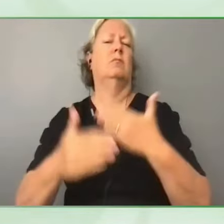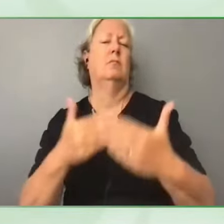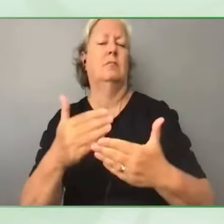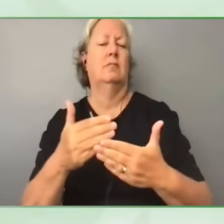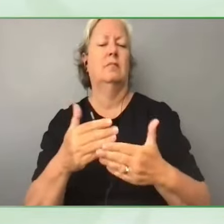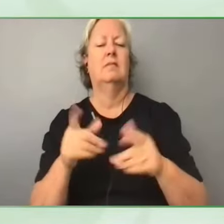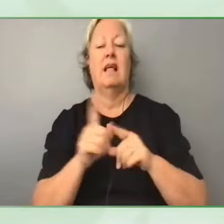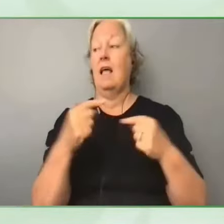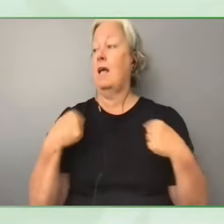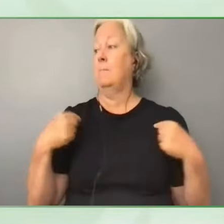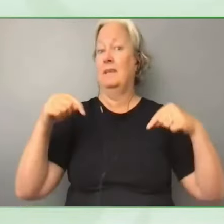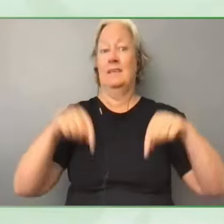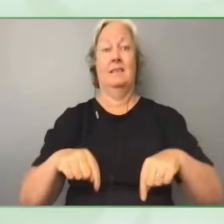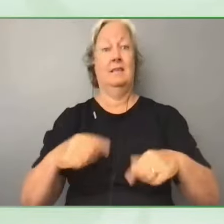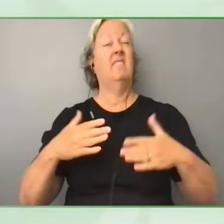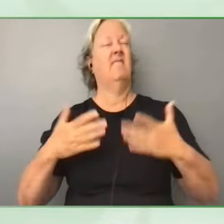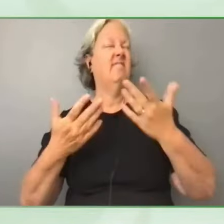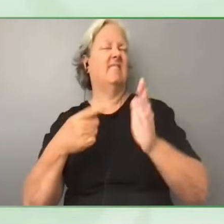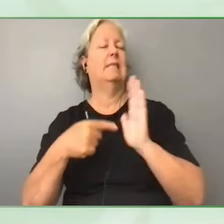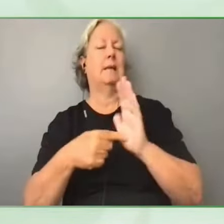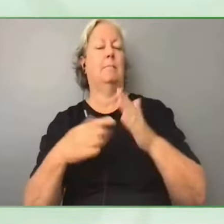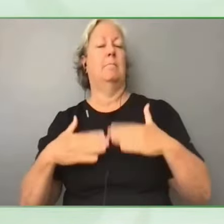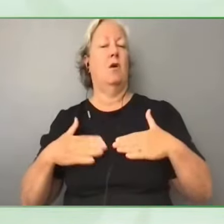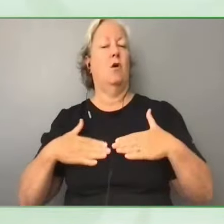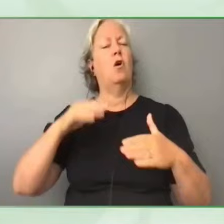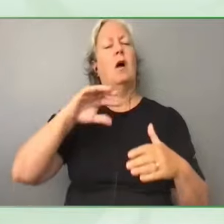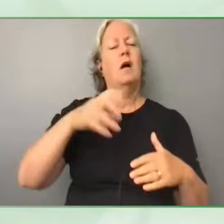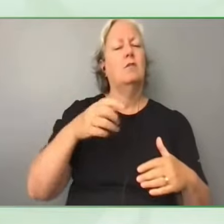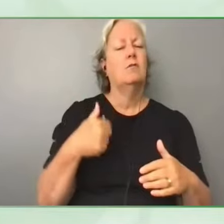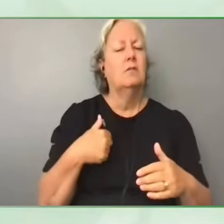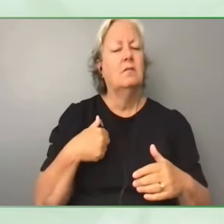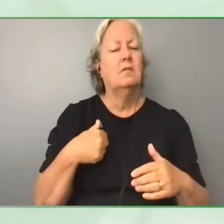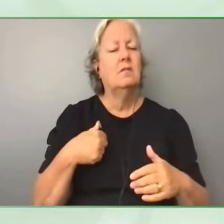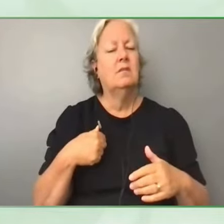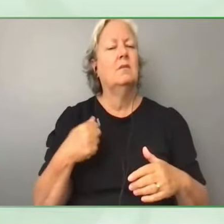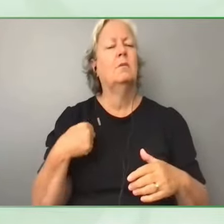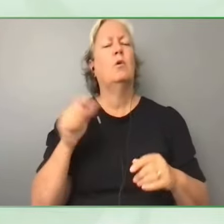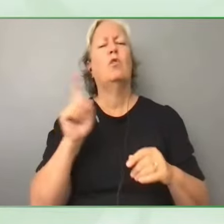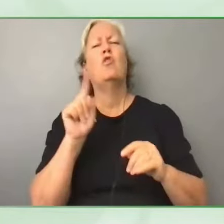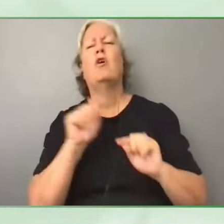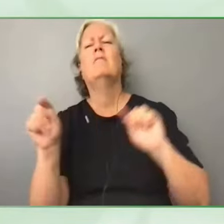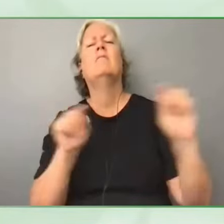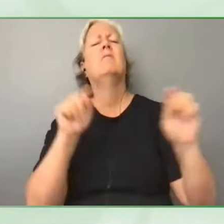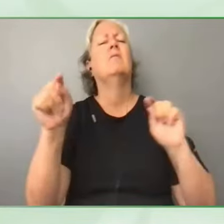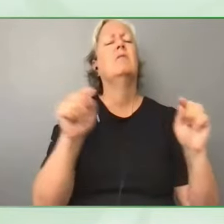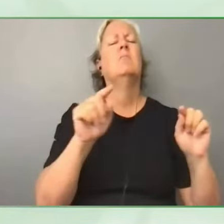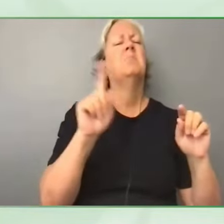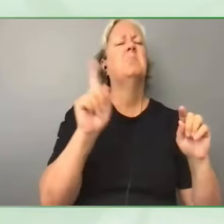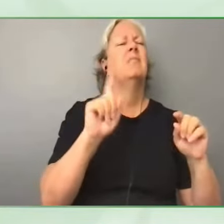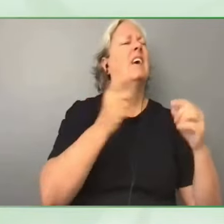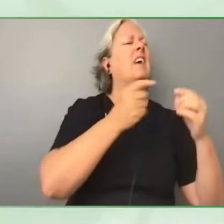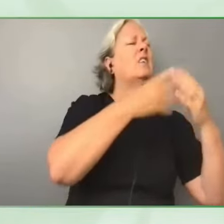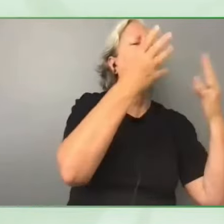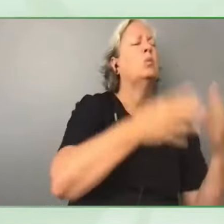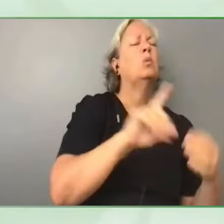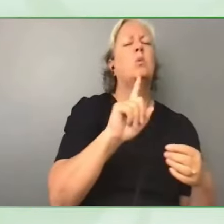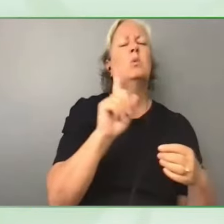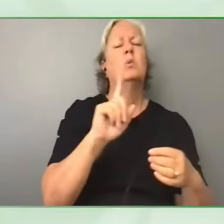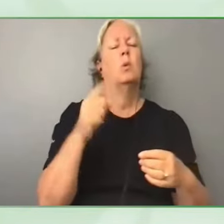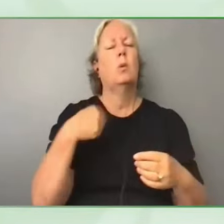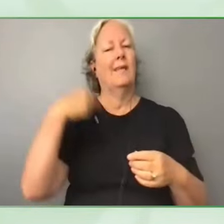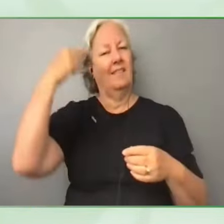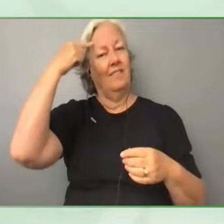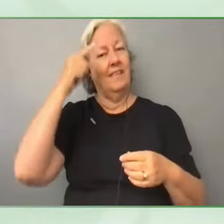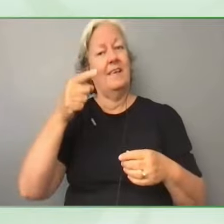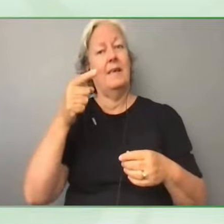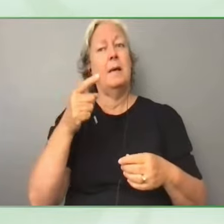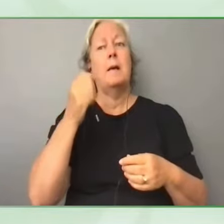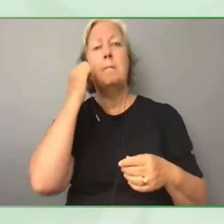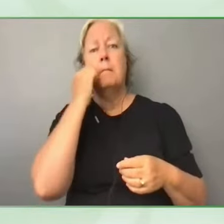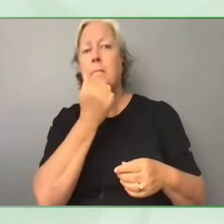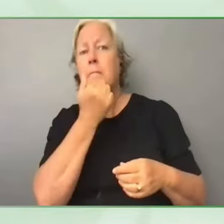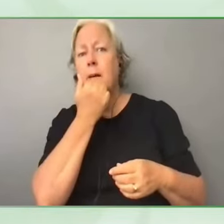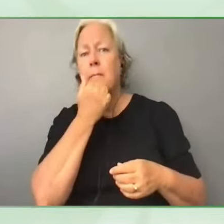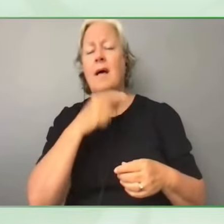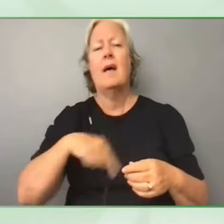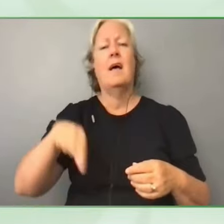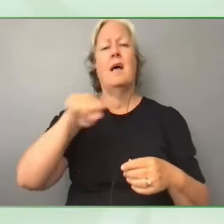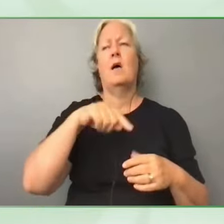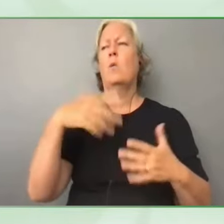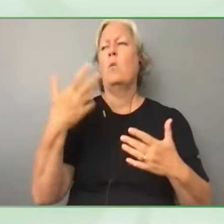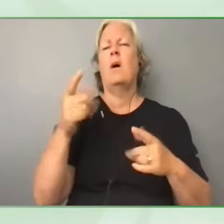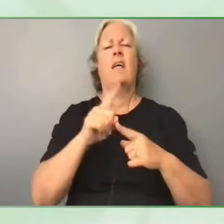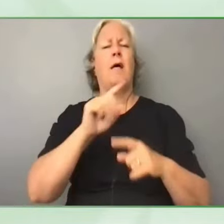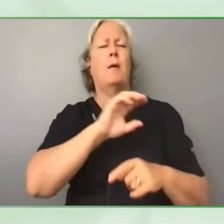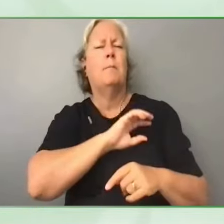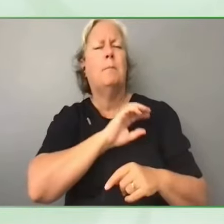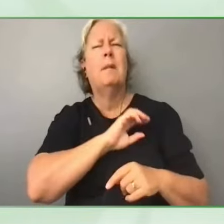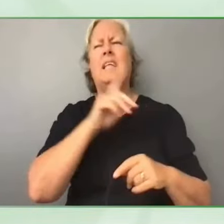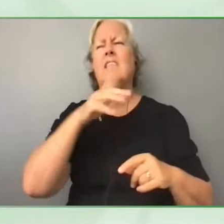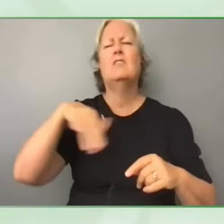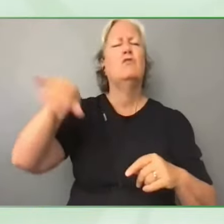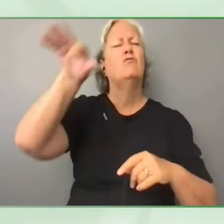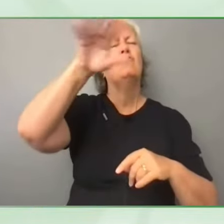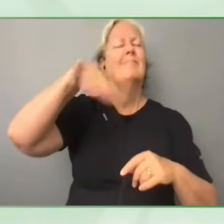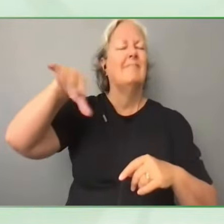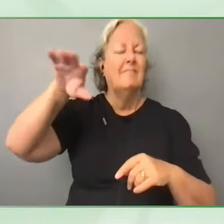We start with strengthening the capacity of parents and authorities